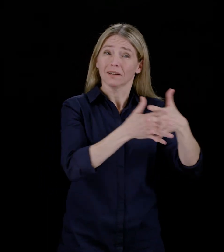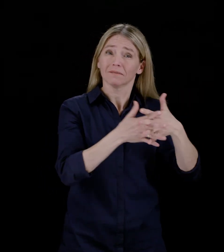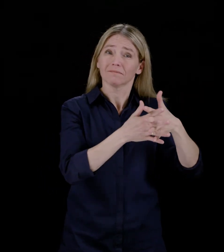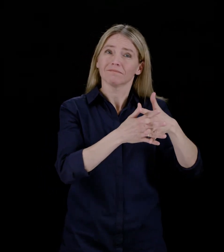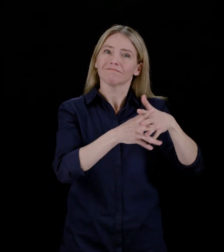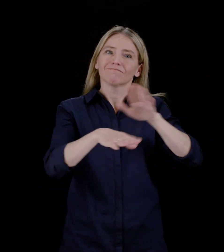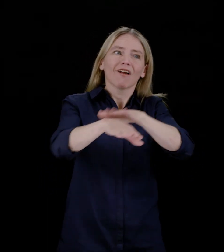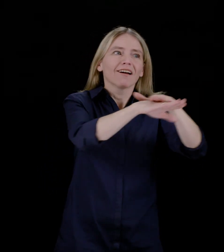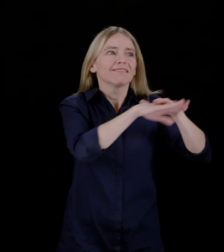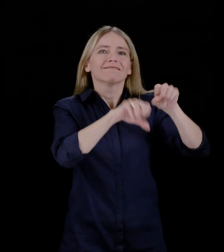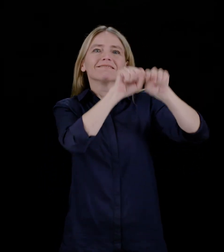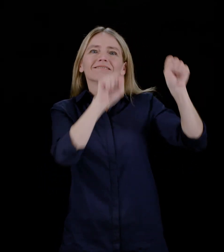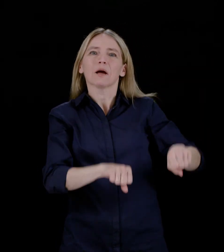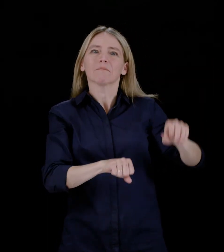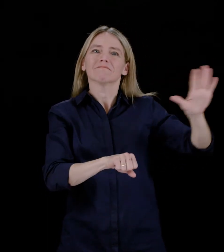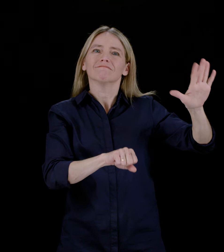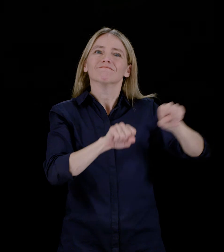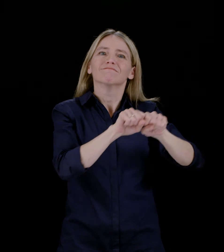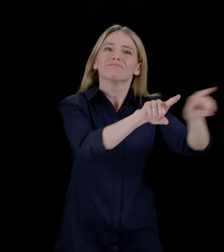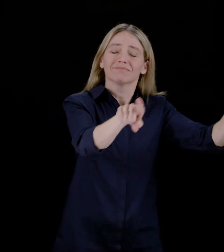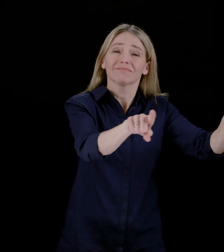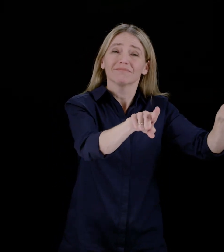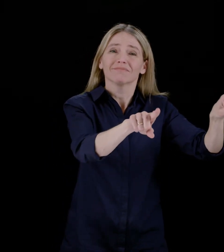use the American international standard.